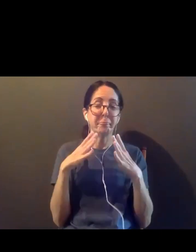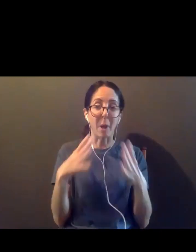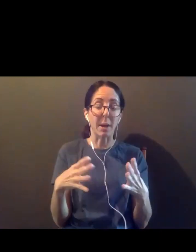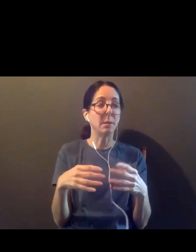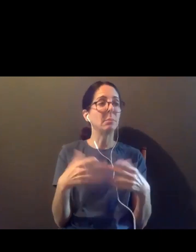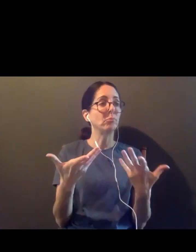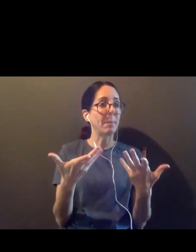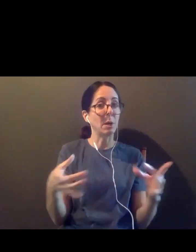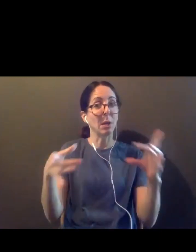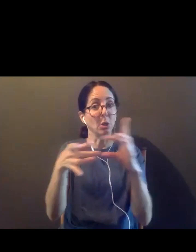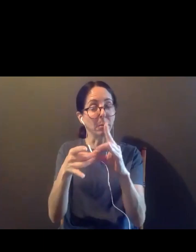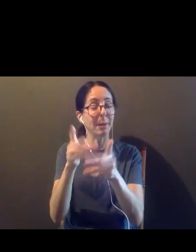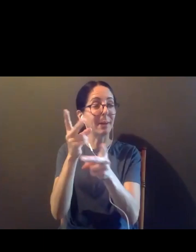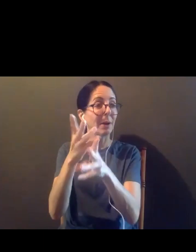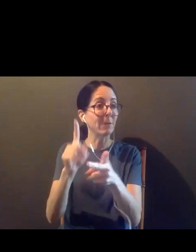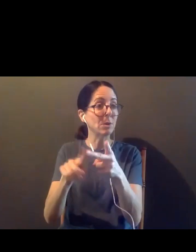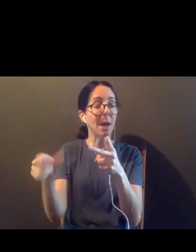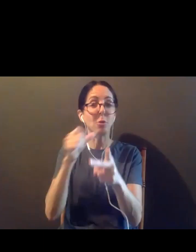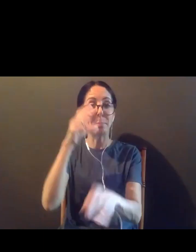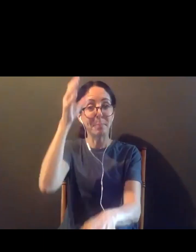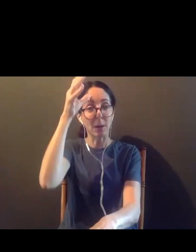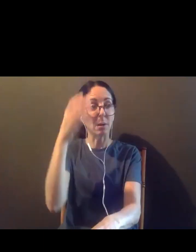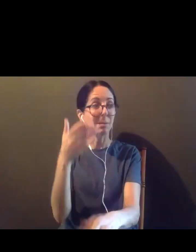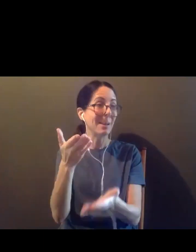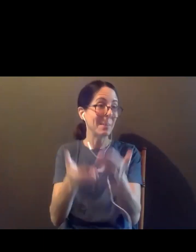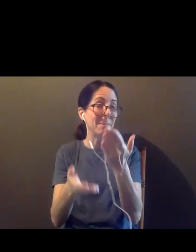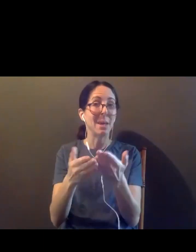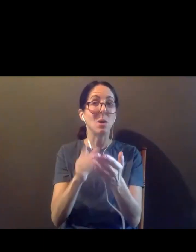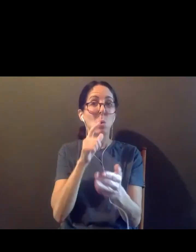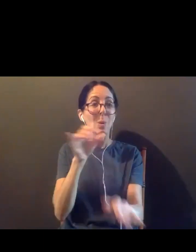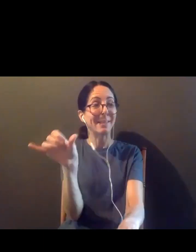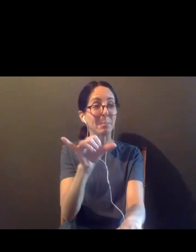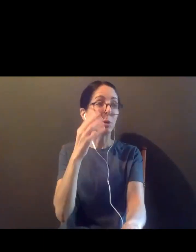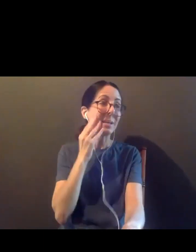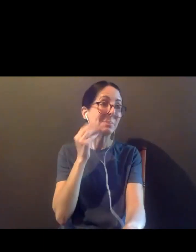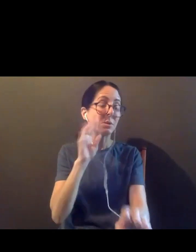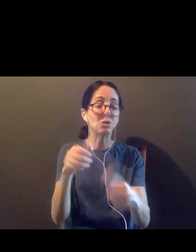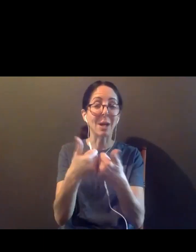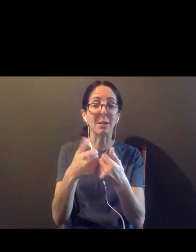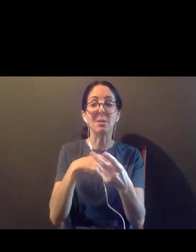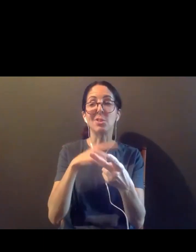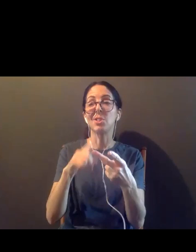caregivers and parents that might be experiencing similar challenges or opportunities in their